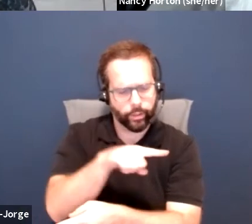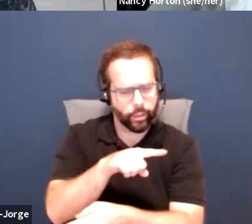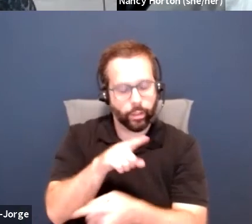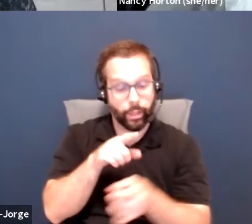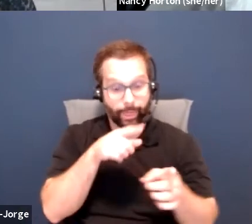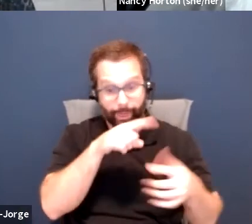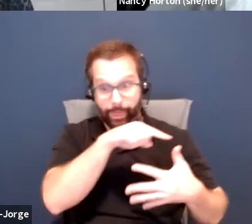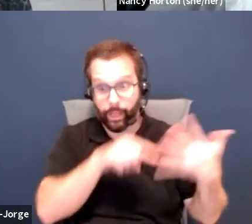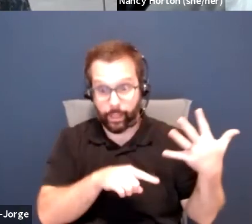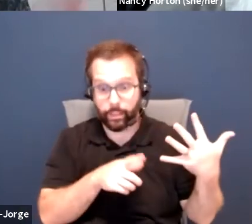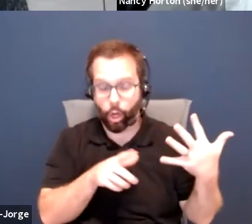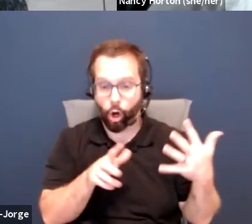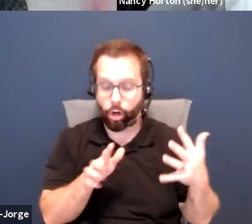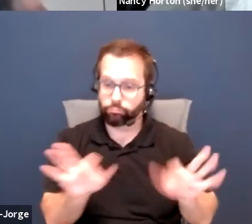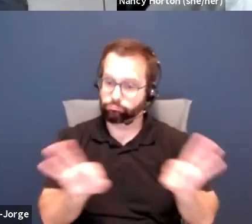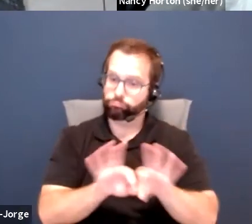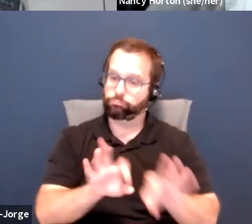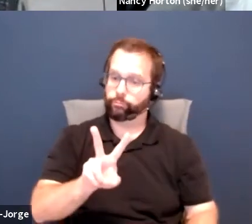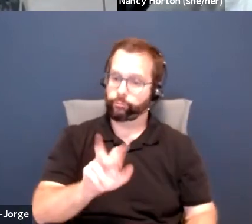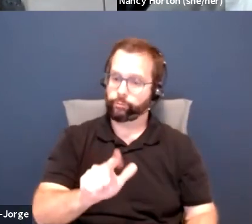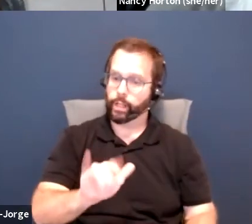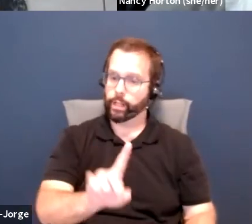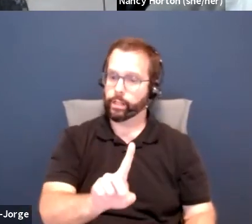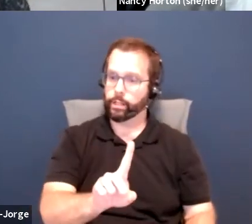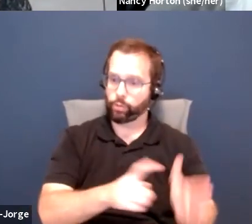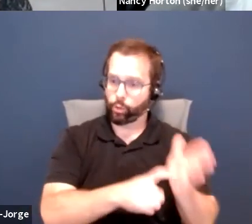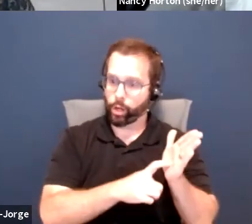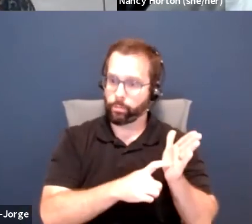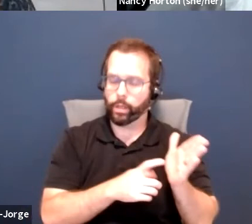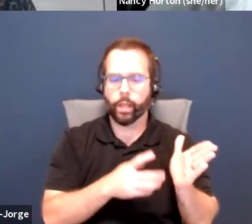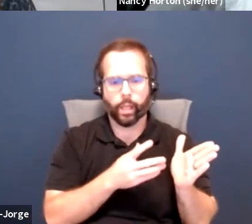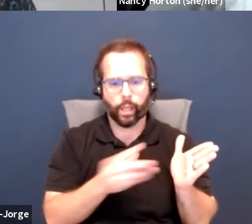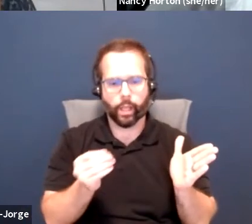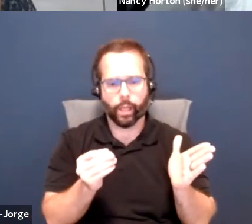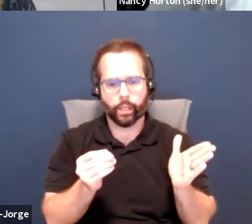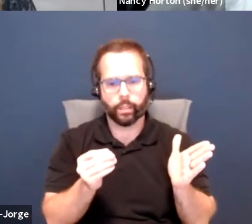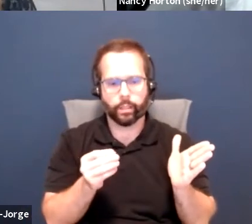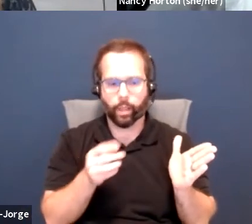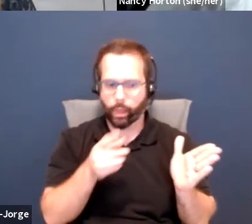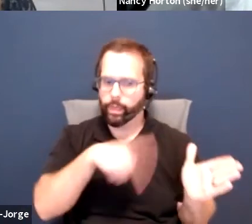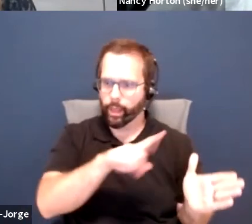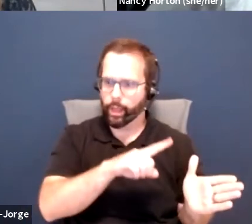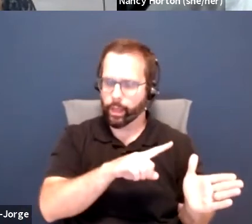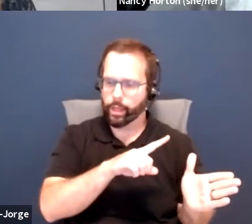what you are telling us, Nancy, is these can -- may be considered valid